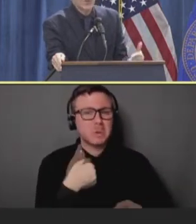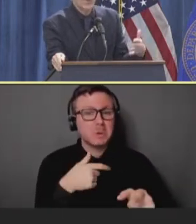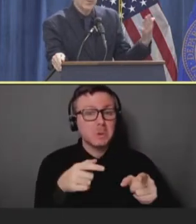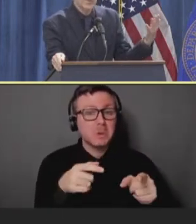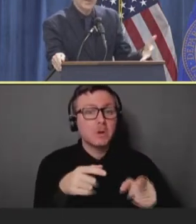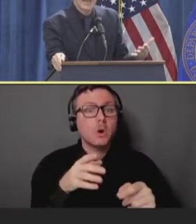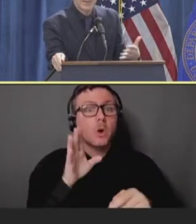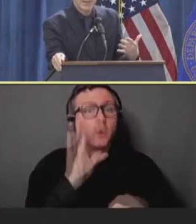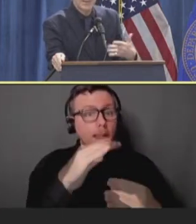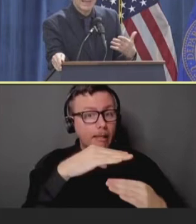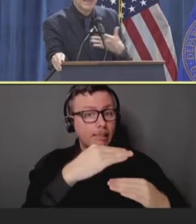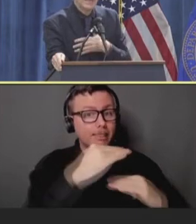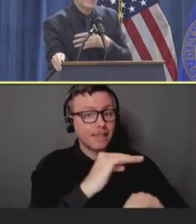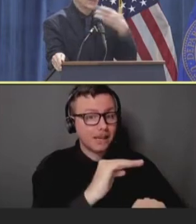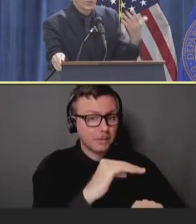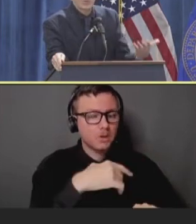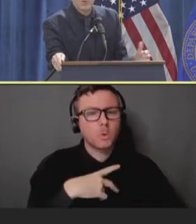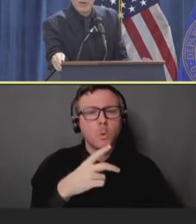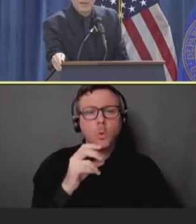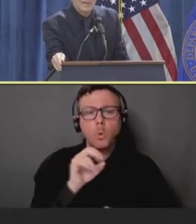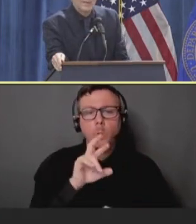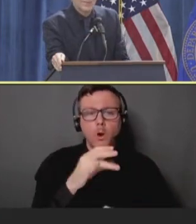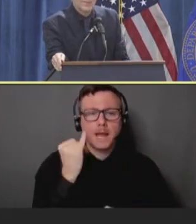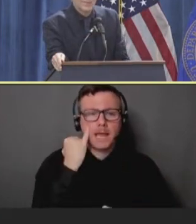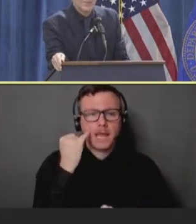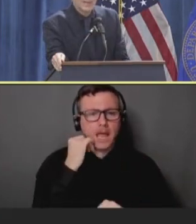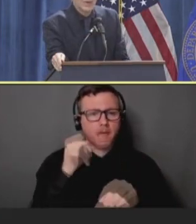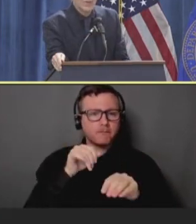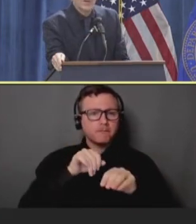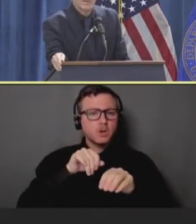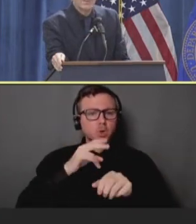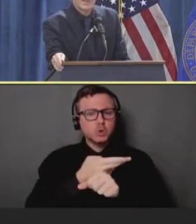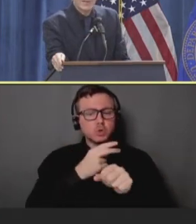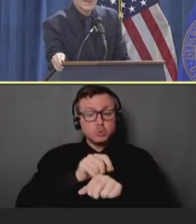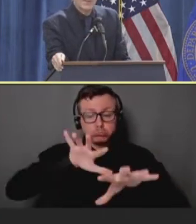Or will the fact that if it's used broadly enough, will that overcome the fact that there